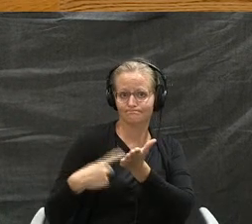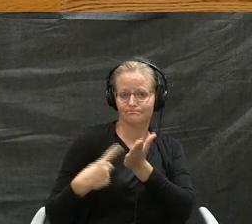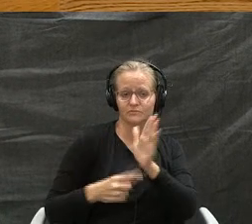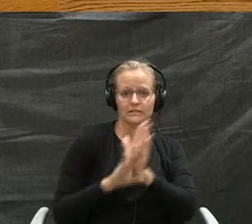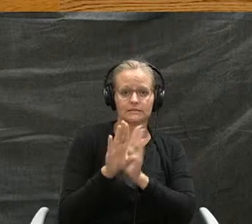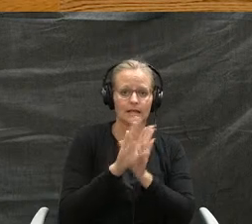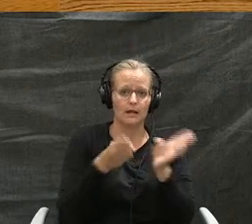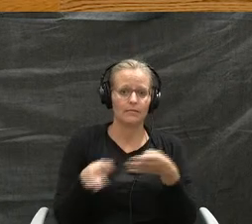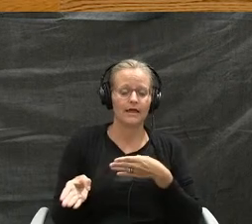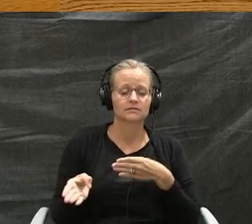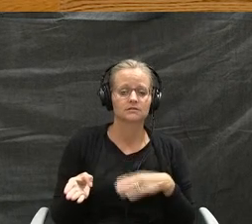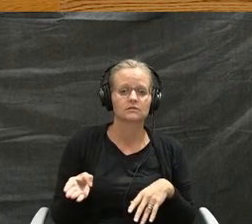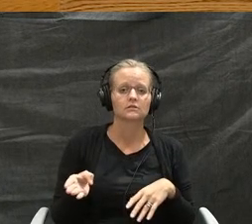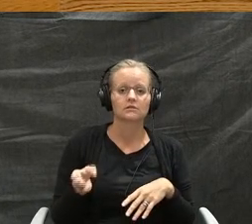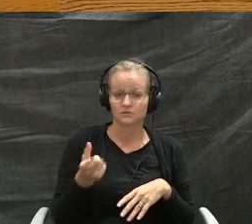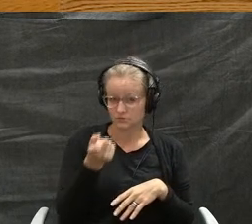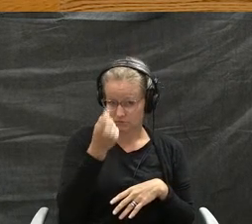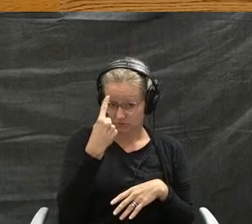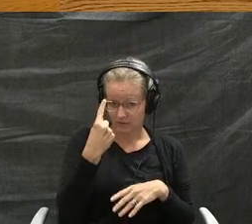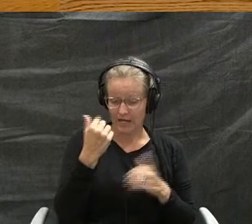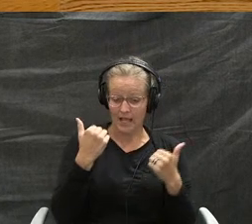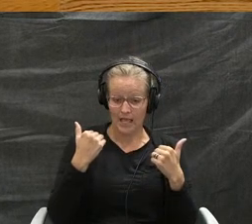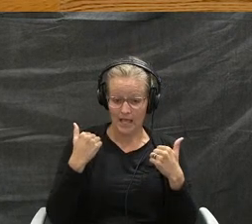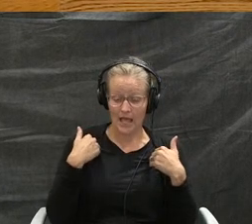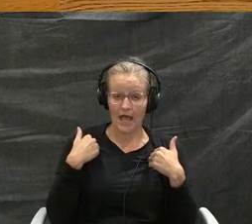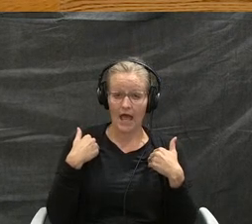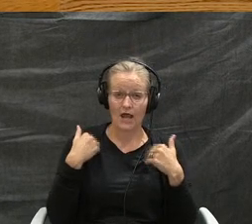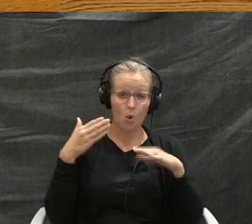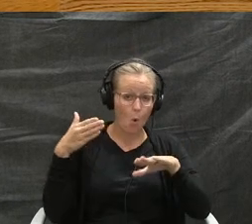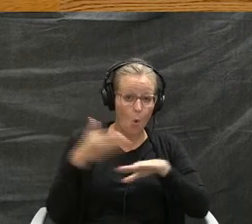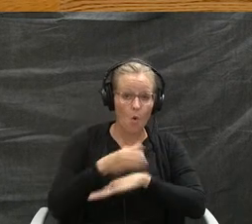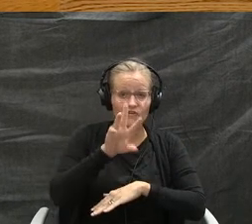people involved in creating an critiquing these plans so